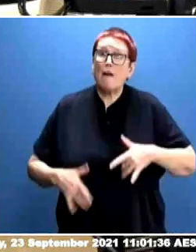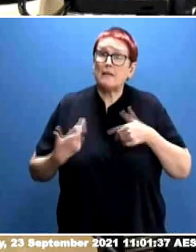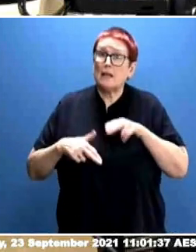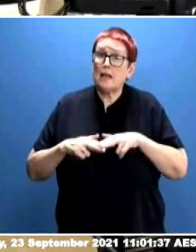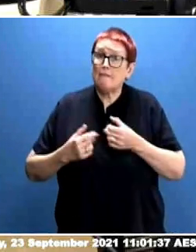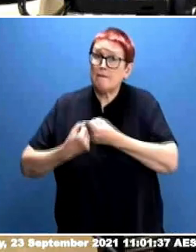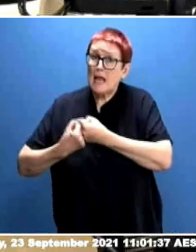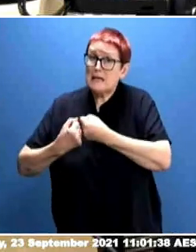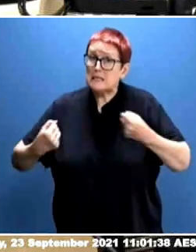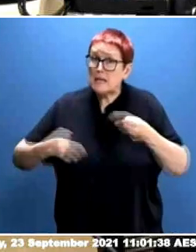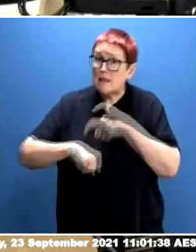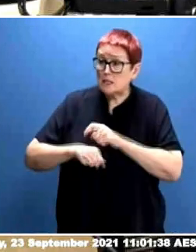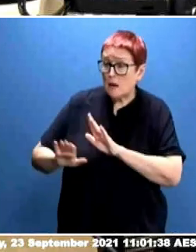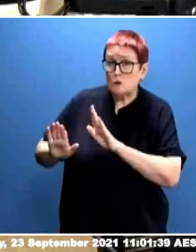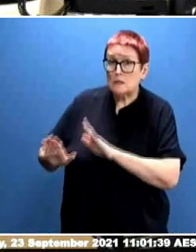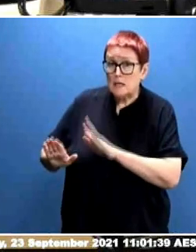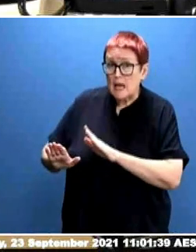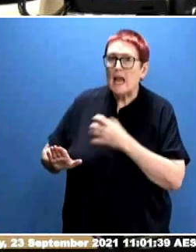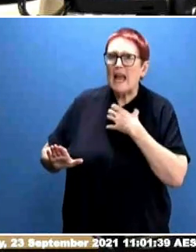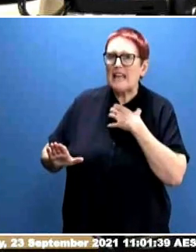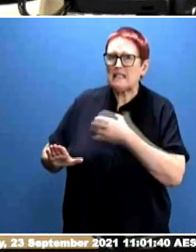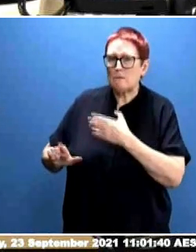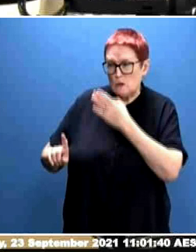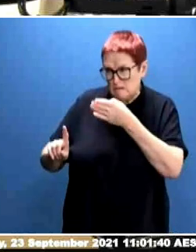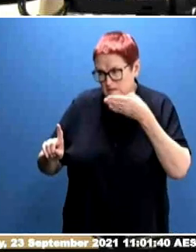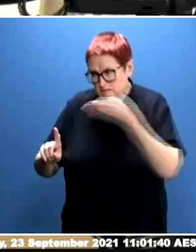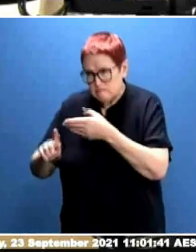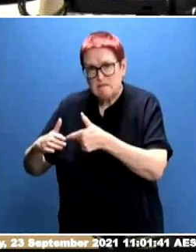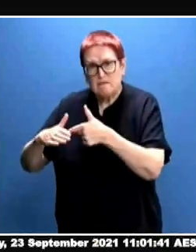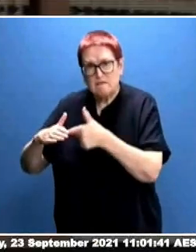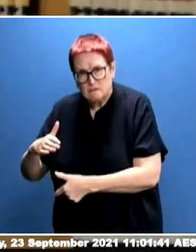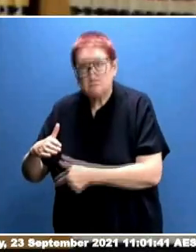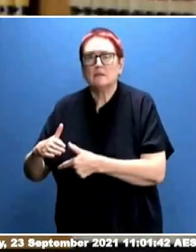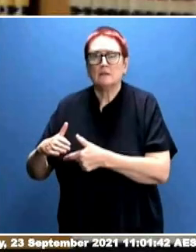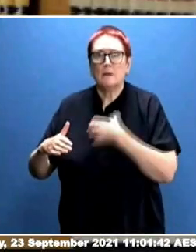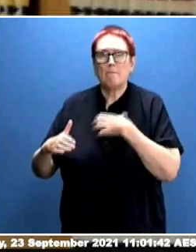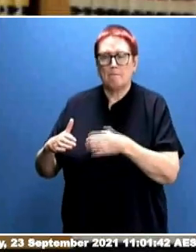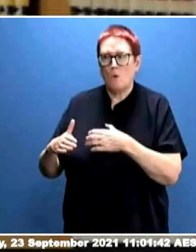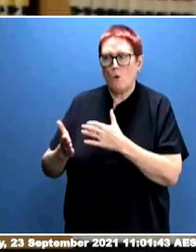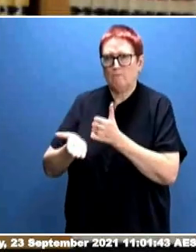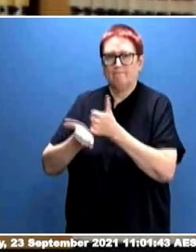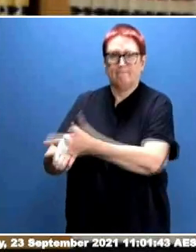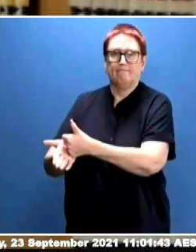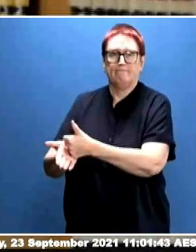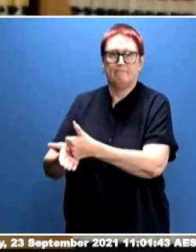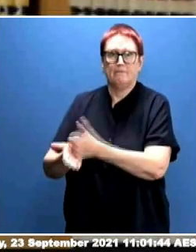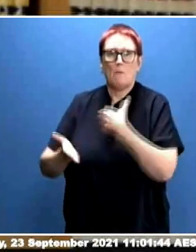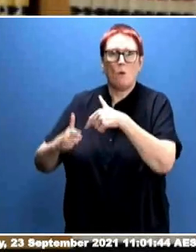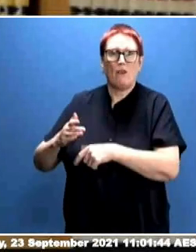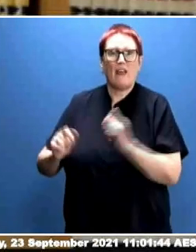but still would fall into that category of intervention, I think it would be more comprehensive than perhaps what's being provided currently.